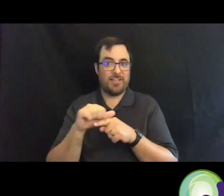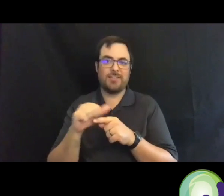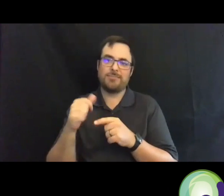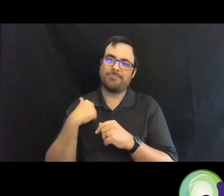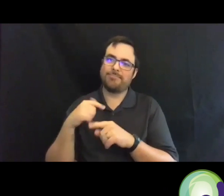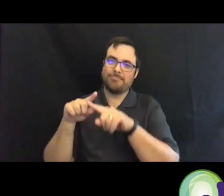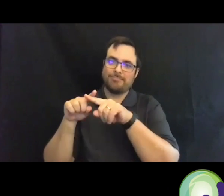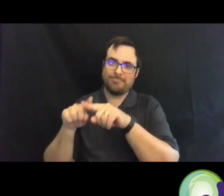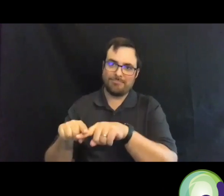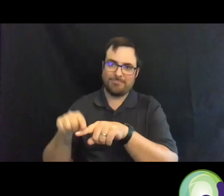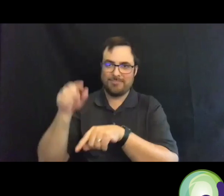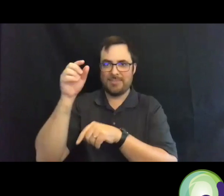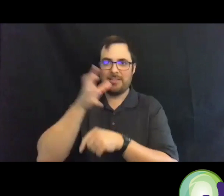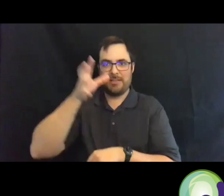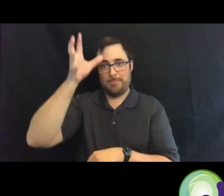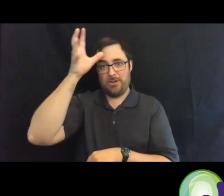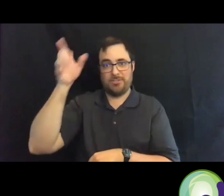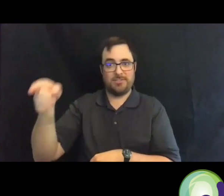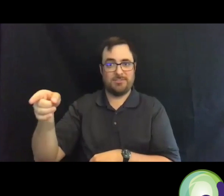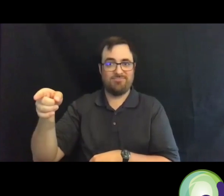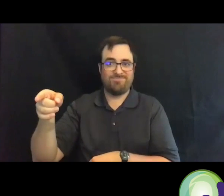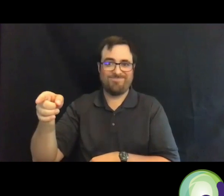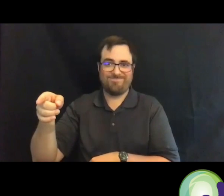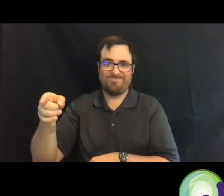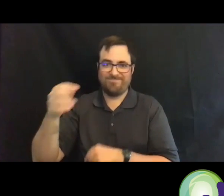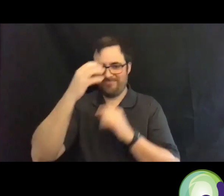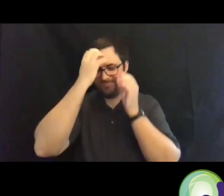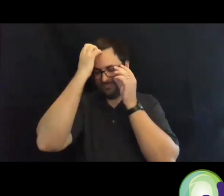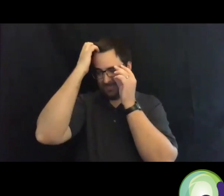teachers and not us. Patti: So hopefully we'll get the Wakelet